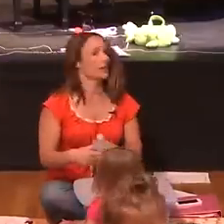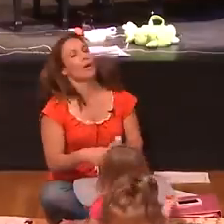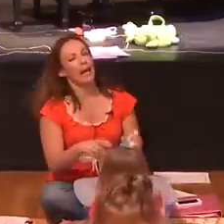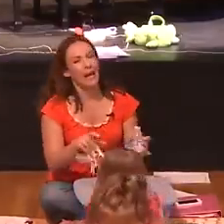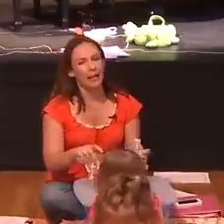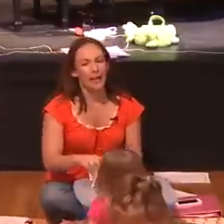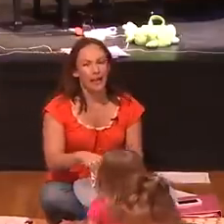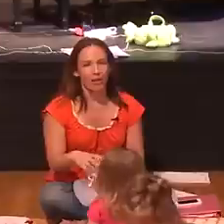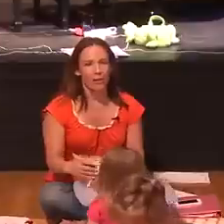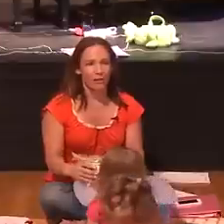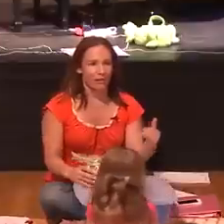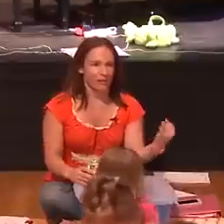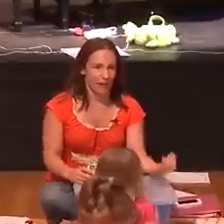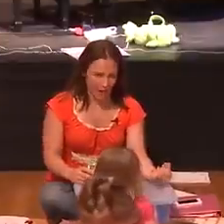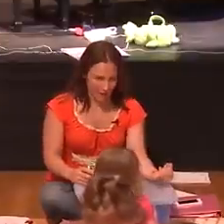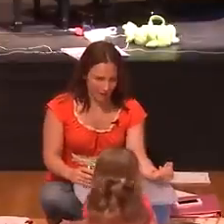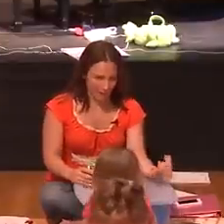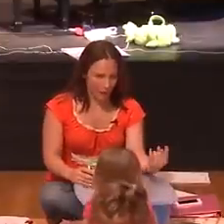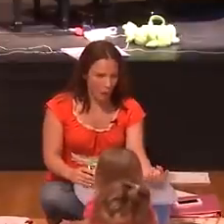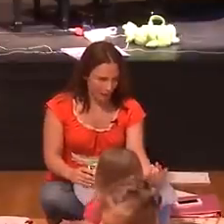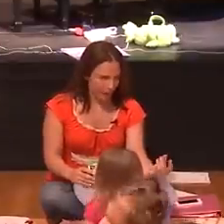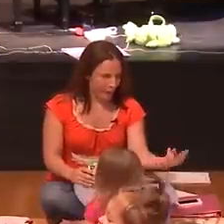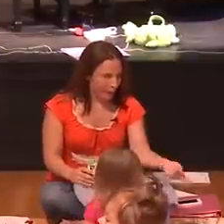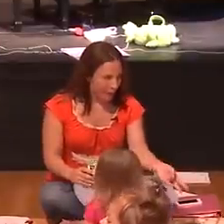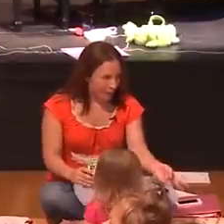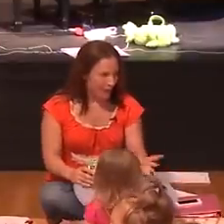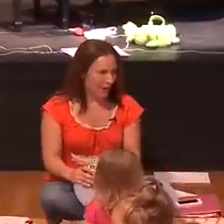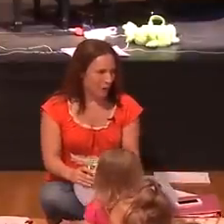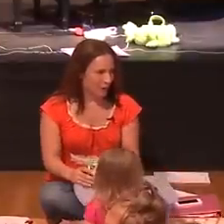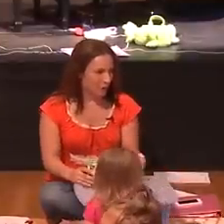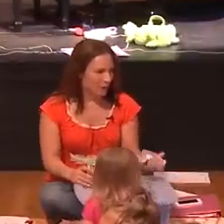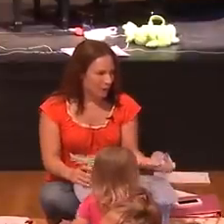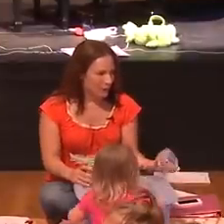So, again, there's the signed, the spoken, the written, and then actually reinforcing